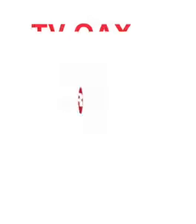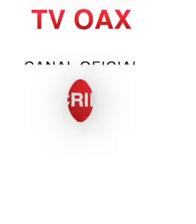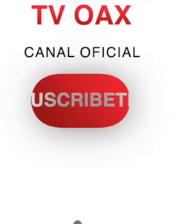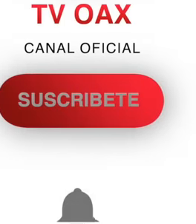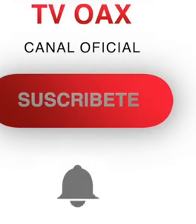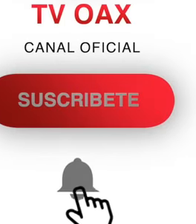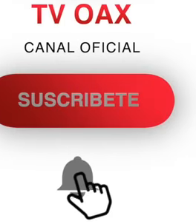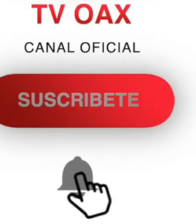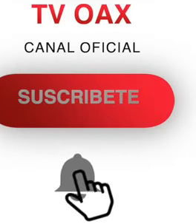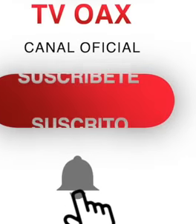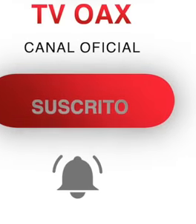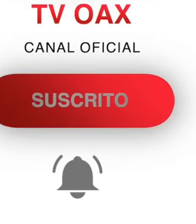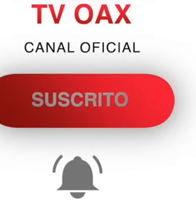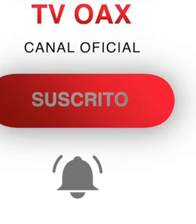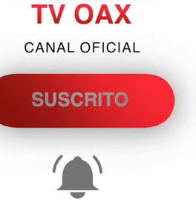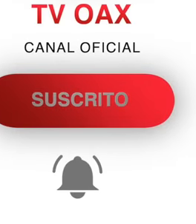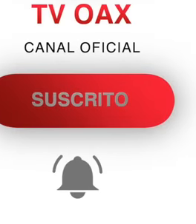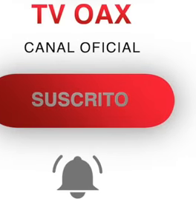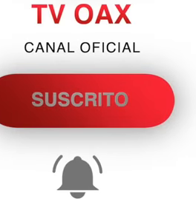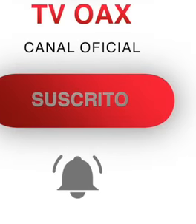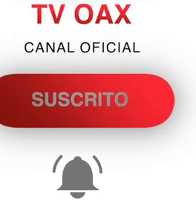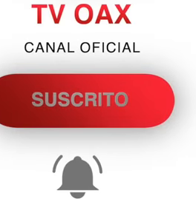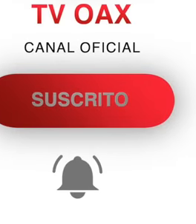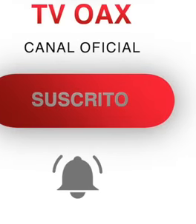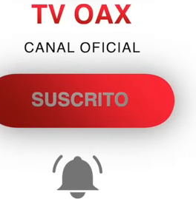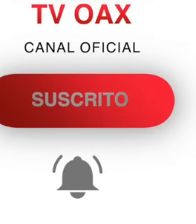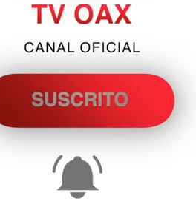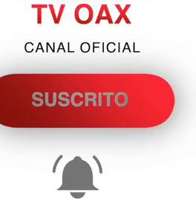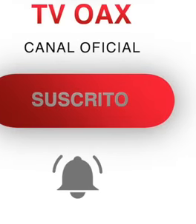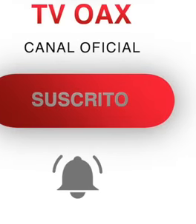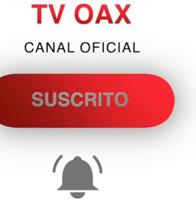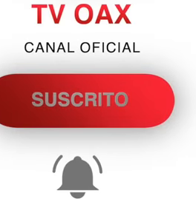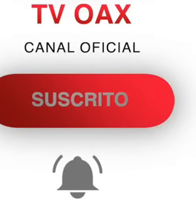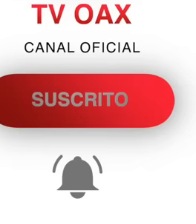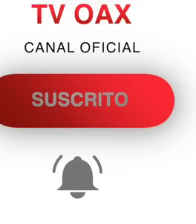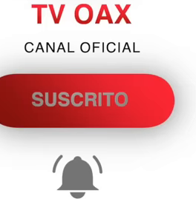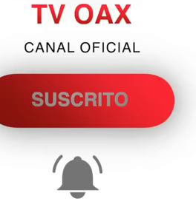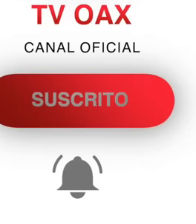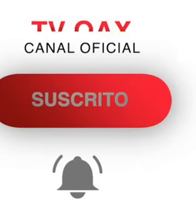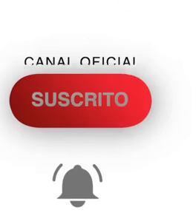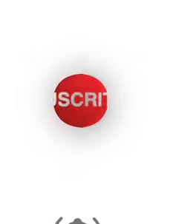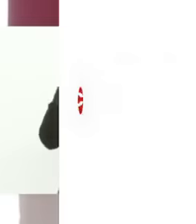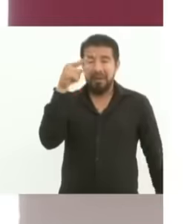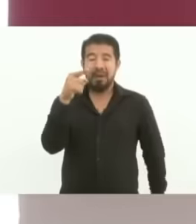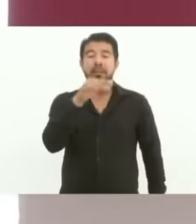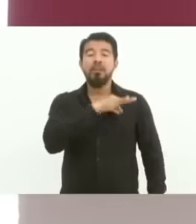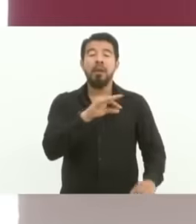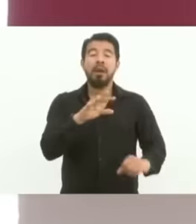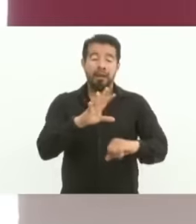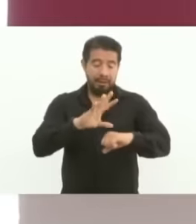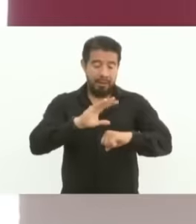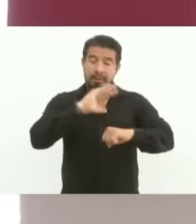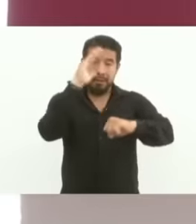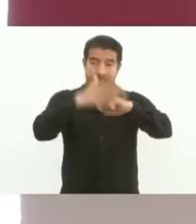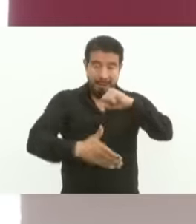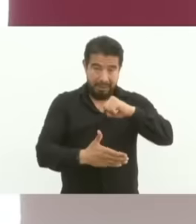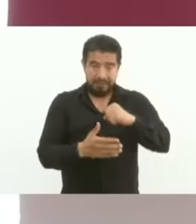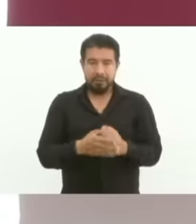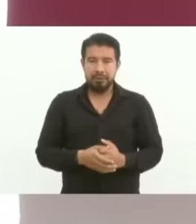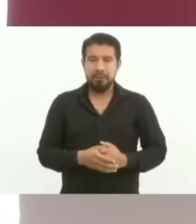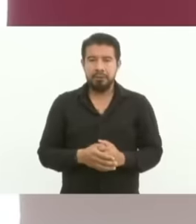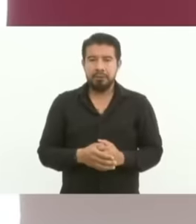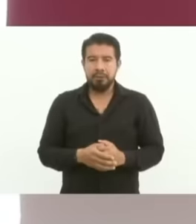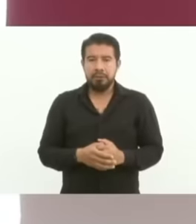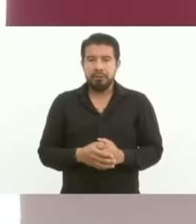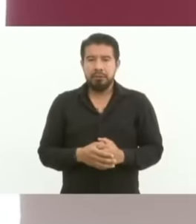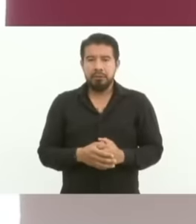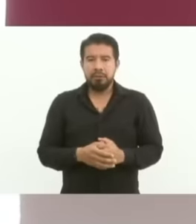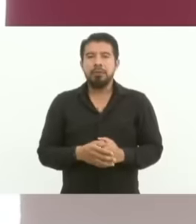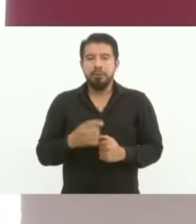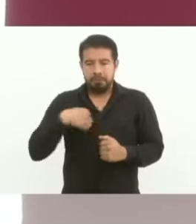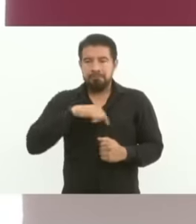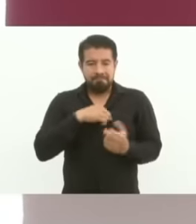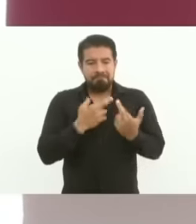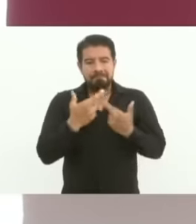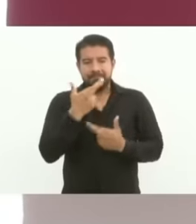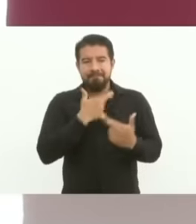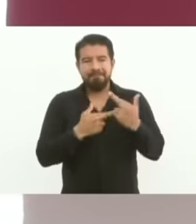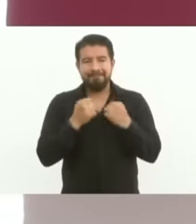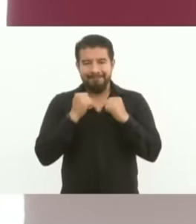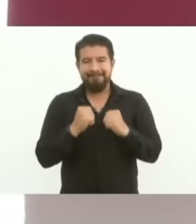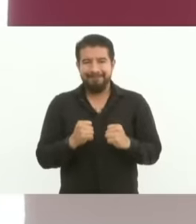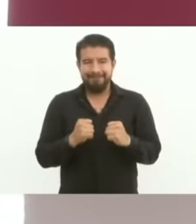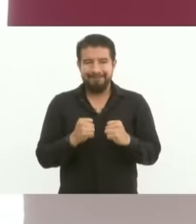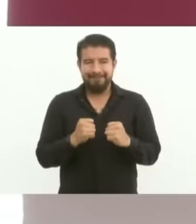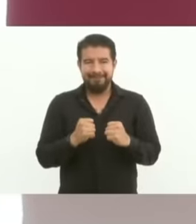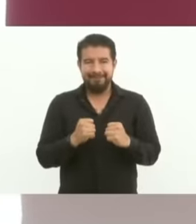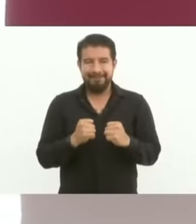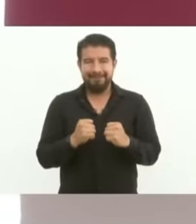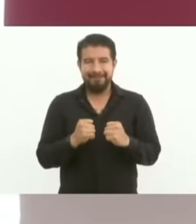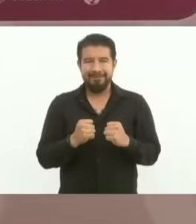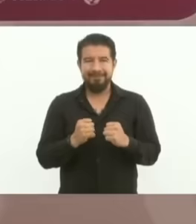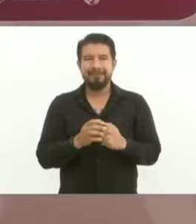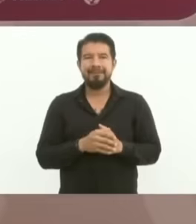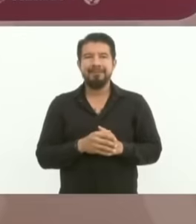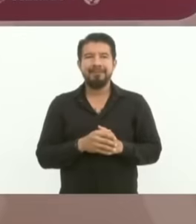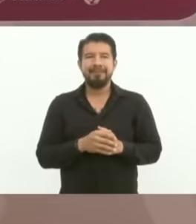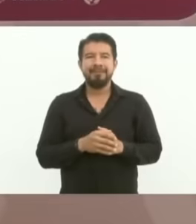you this time to finish and uh we are going to return uh we have to recognize